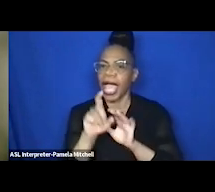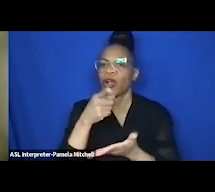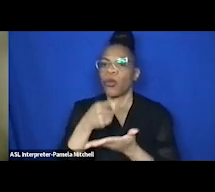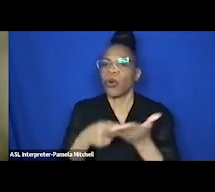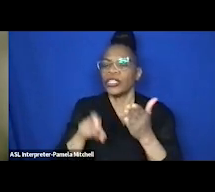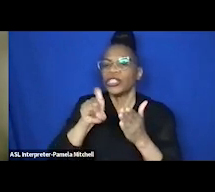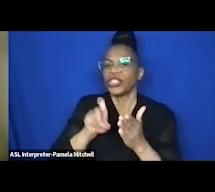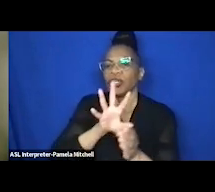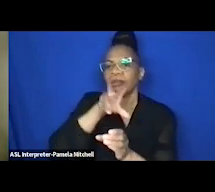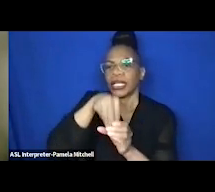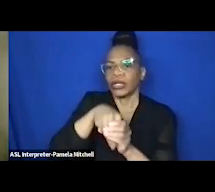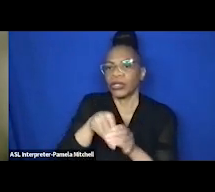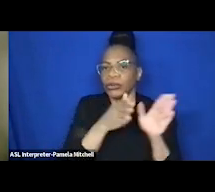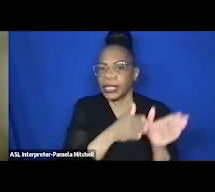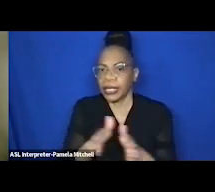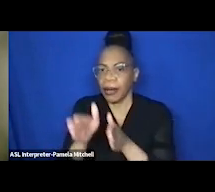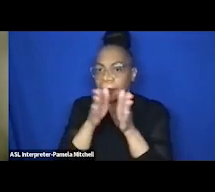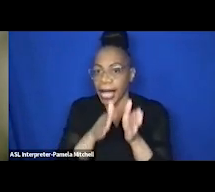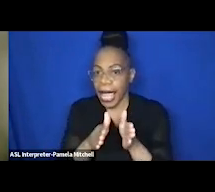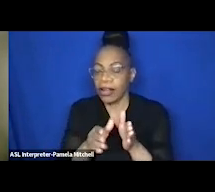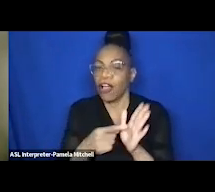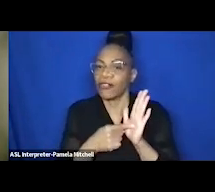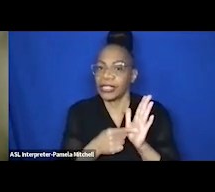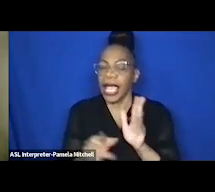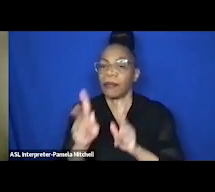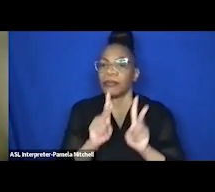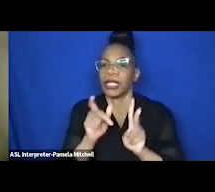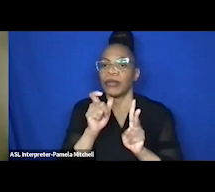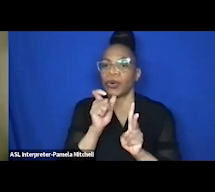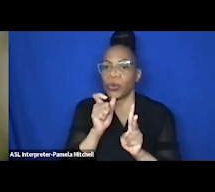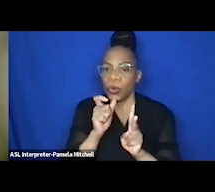We really intentionally included folks with lived experience to be at the table as well.